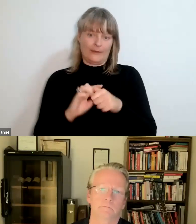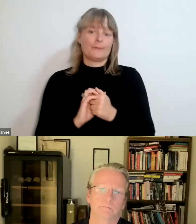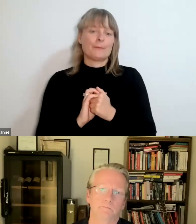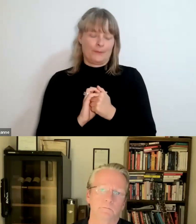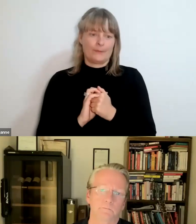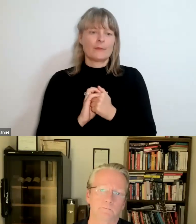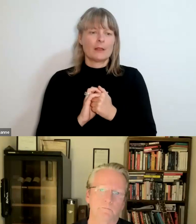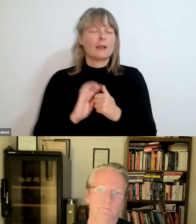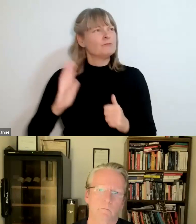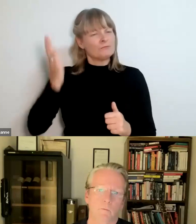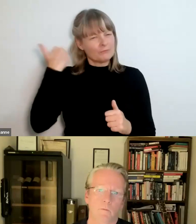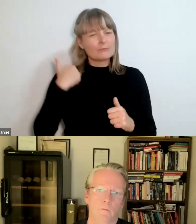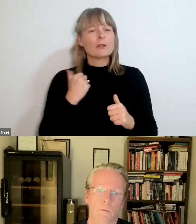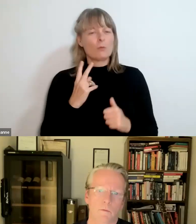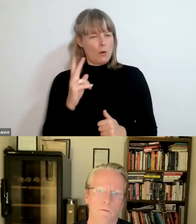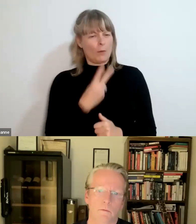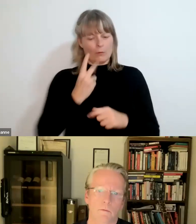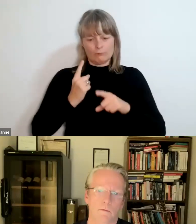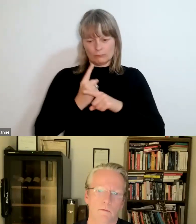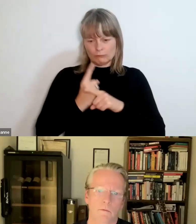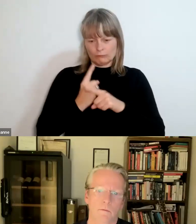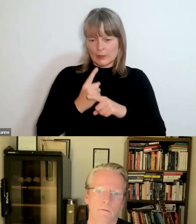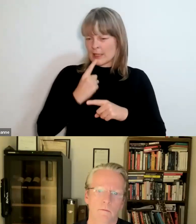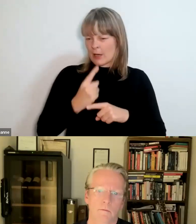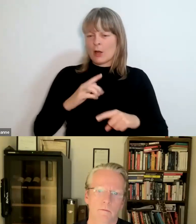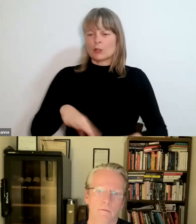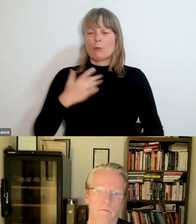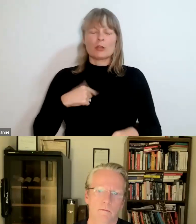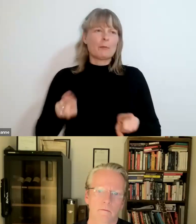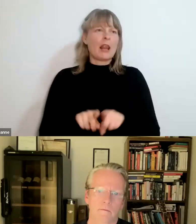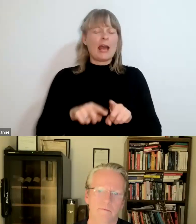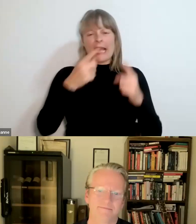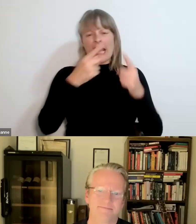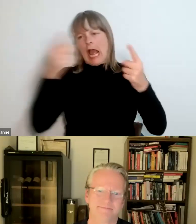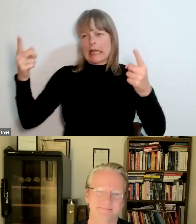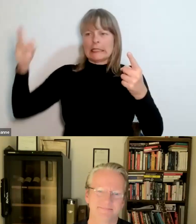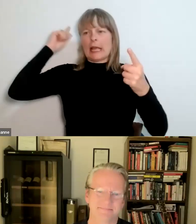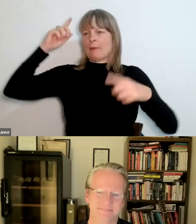our mutual aspirations, which was equitable outcomes for children's health, well-being and learning. And one of the things